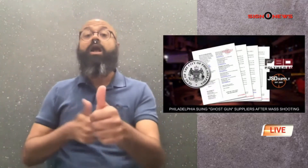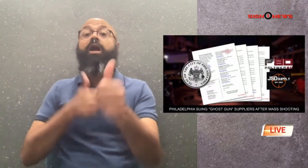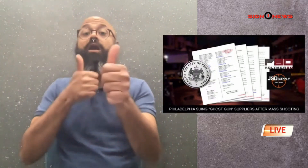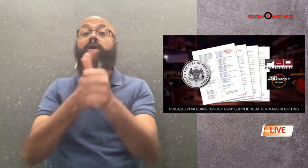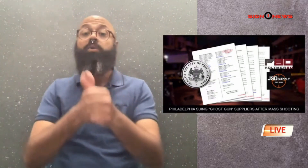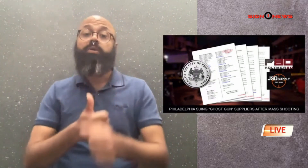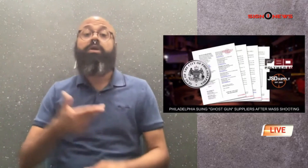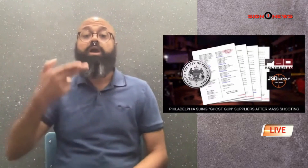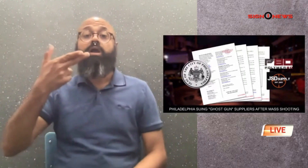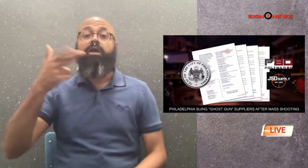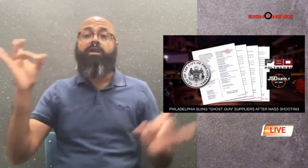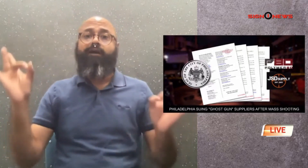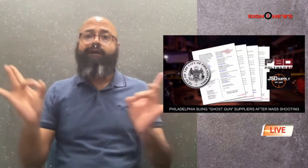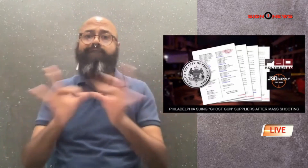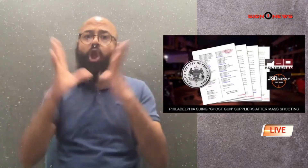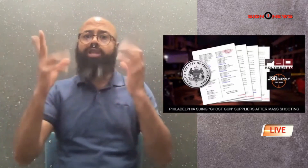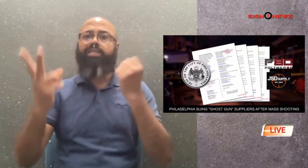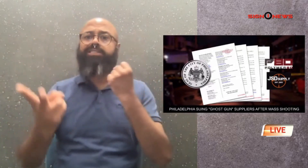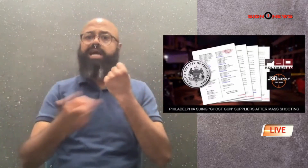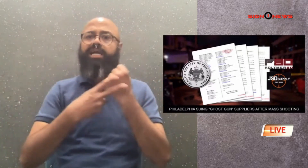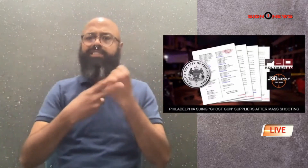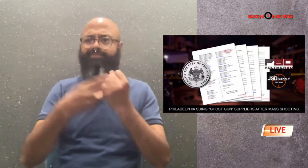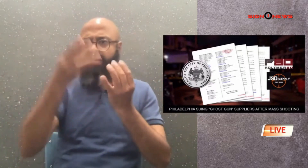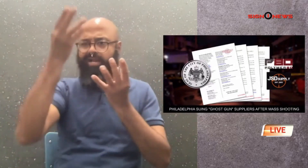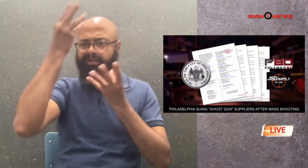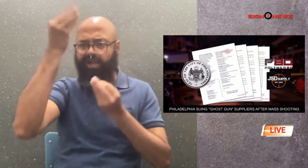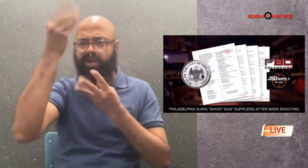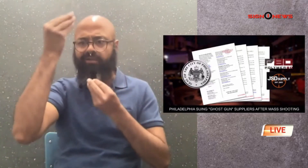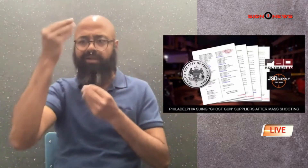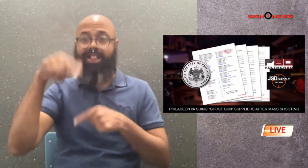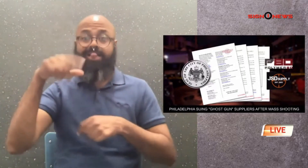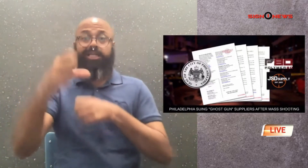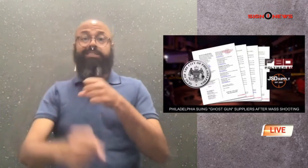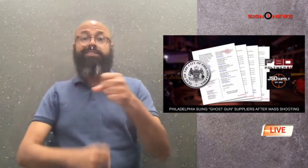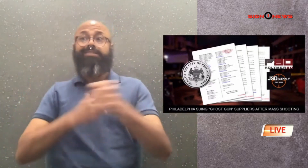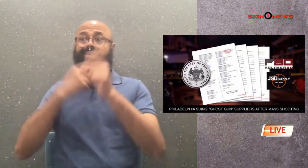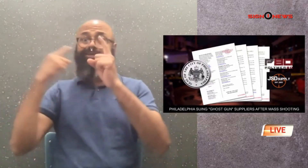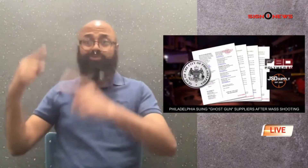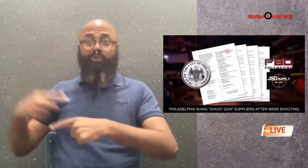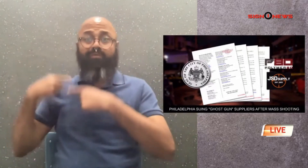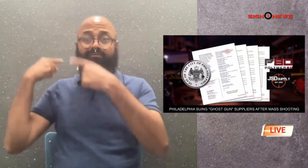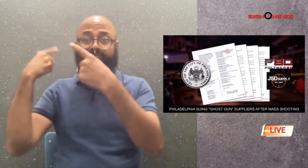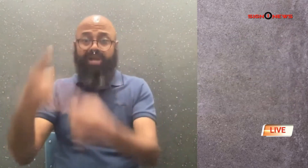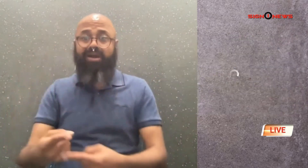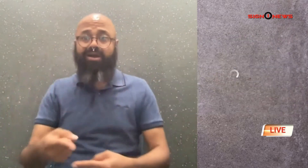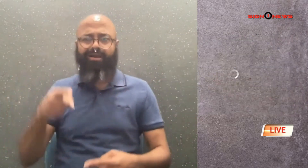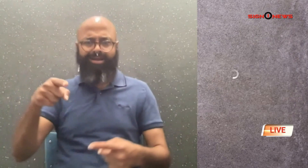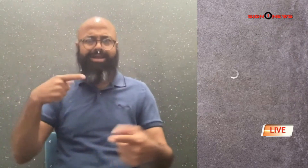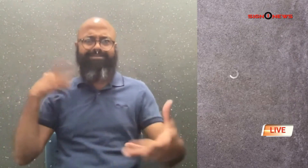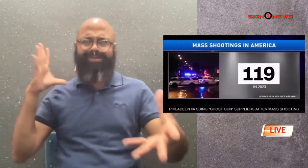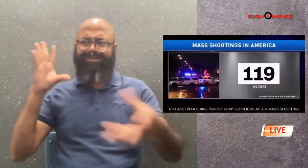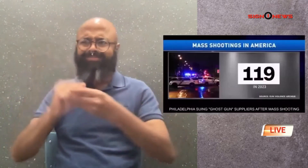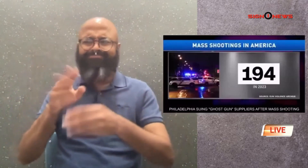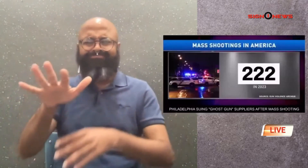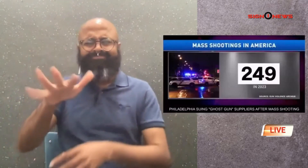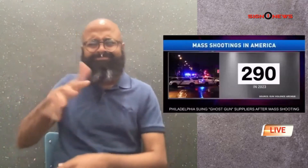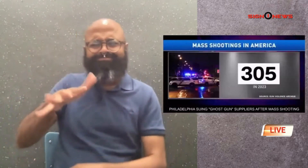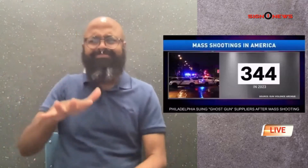According to data from the gun violence archive, there have been at least 359 mass shootings in the US